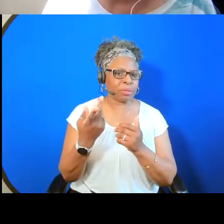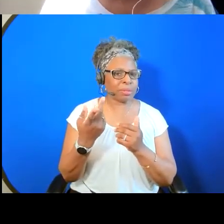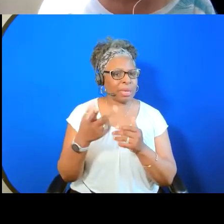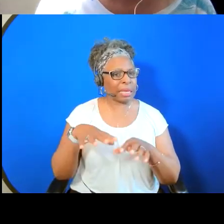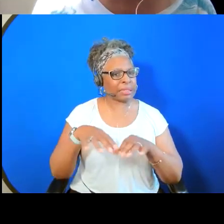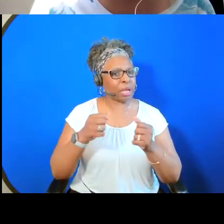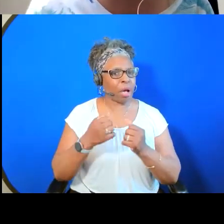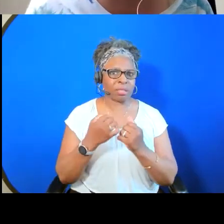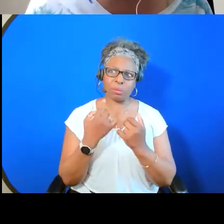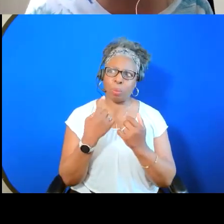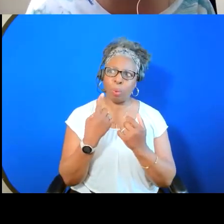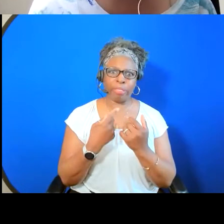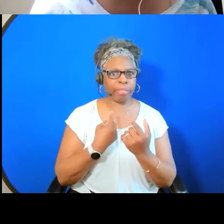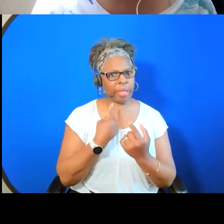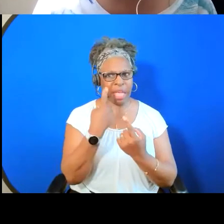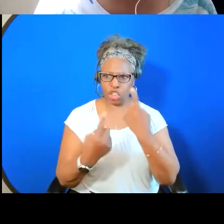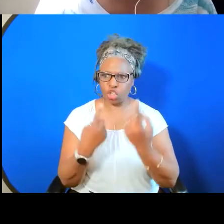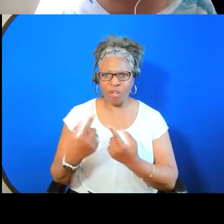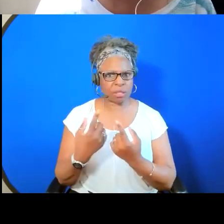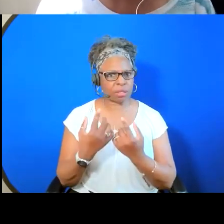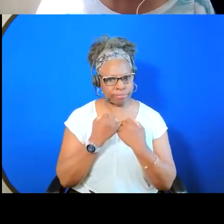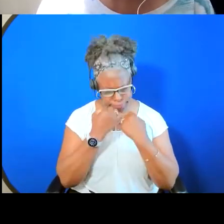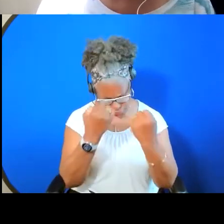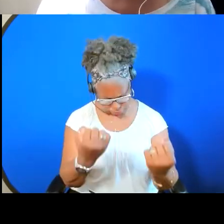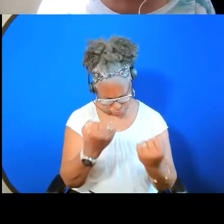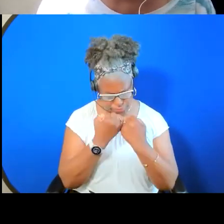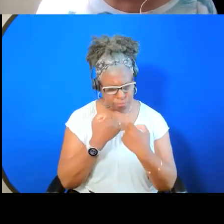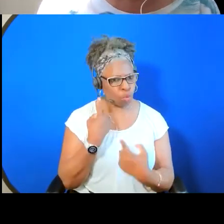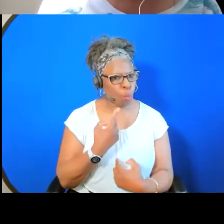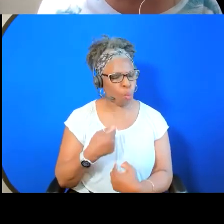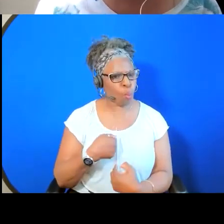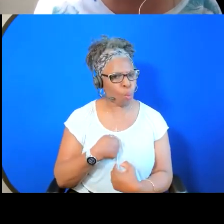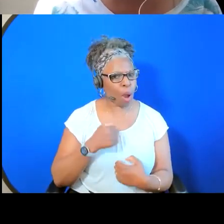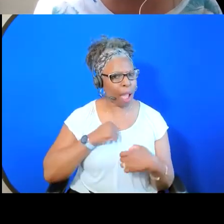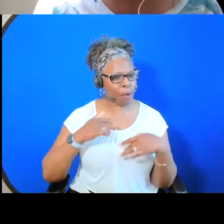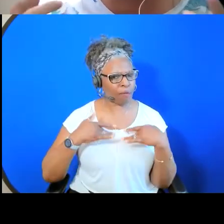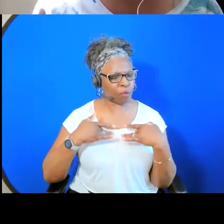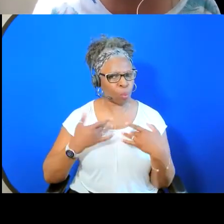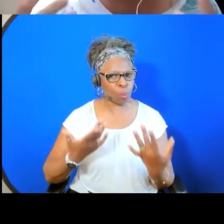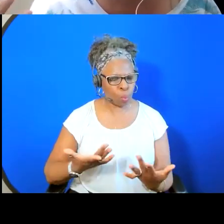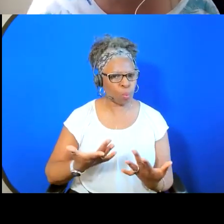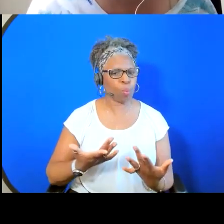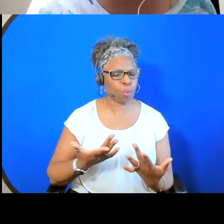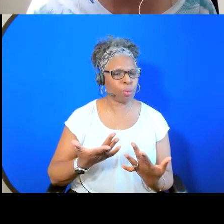the very kind of problematic notions of you know, of sort of success of,